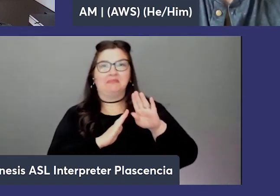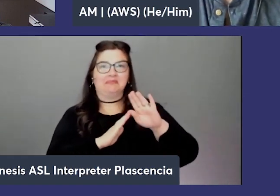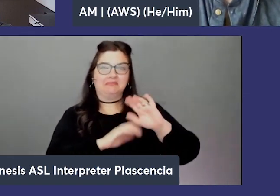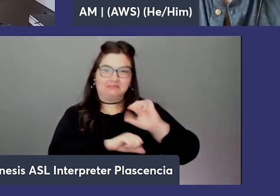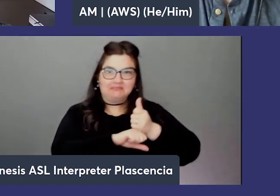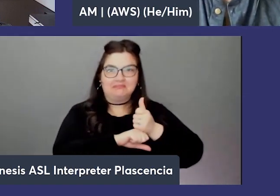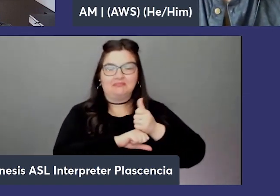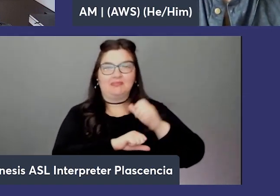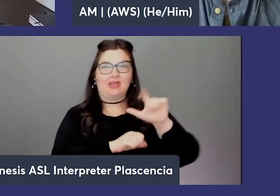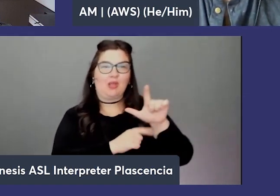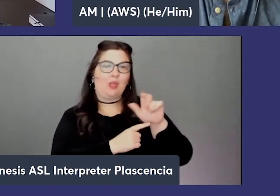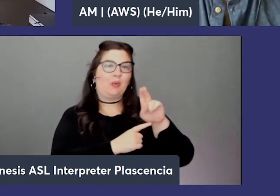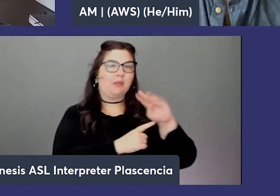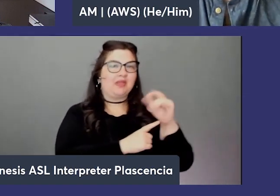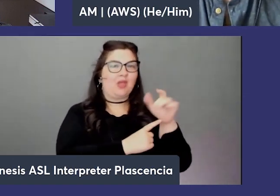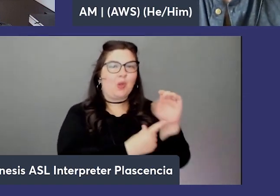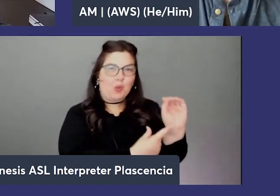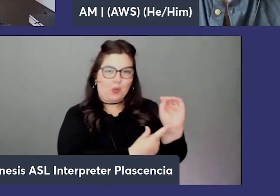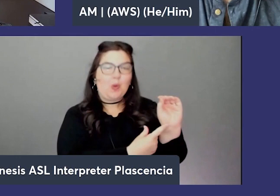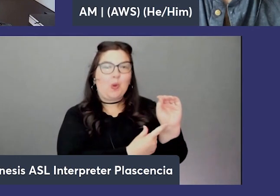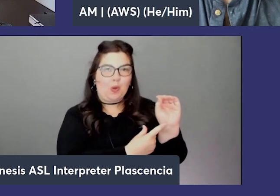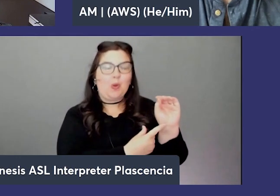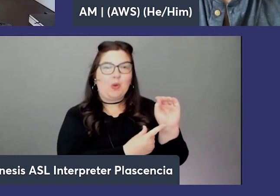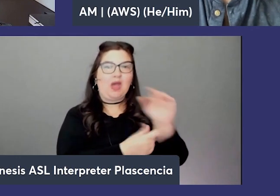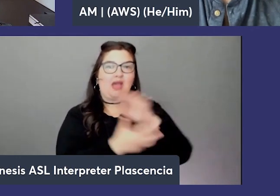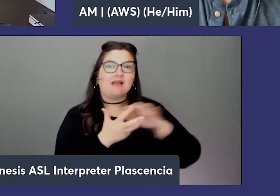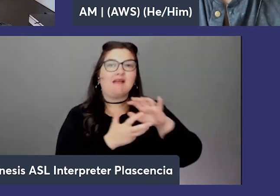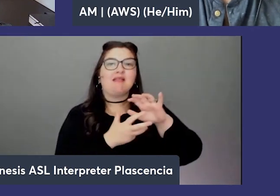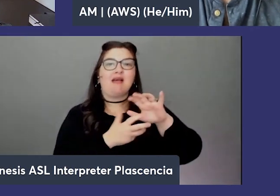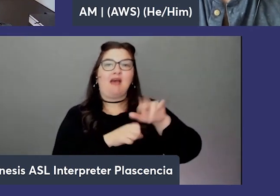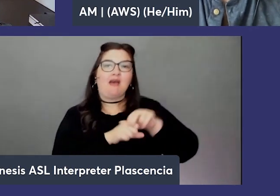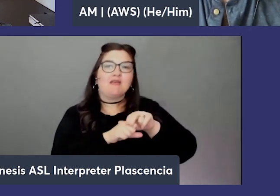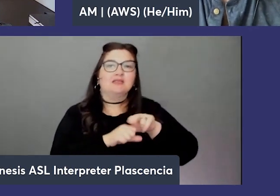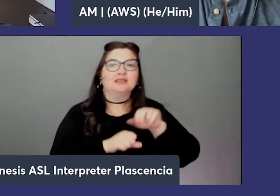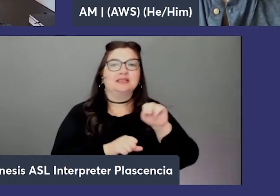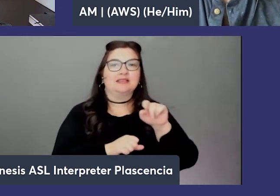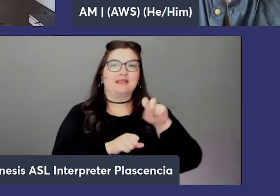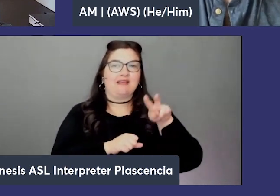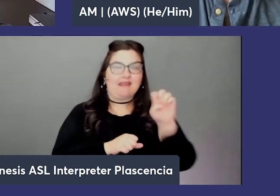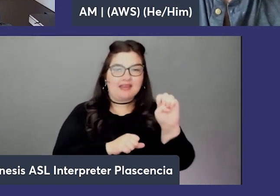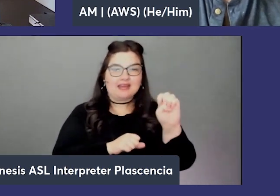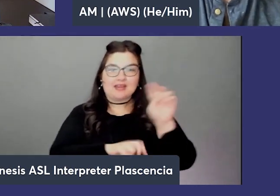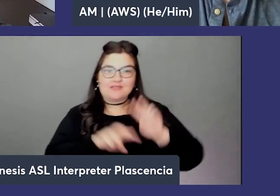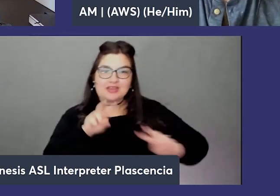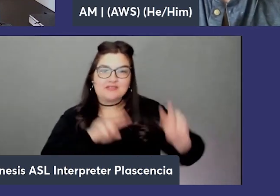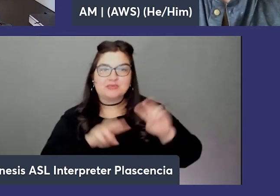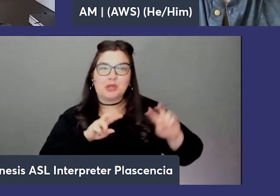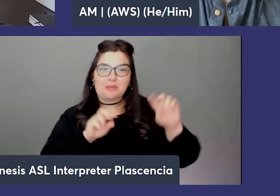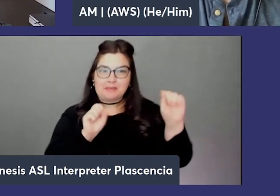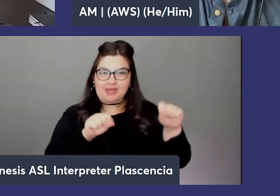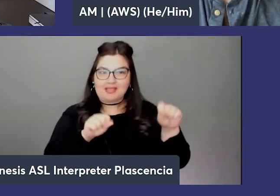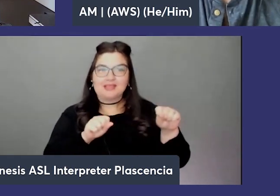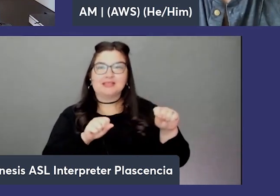Lumigo is a cloud native observability platform, and I'm sure we're gonna dive into that a bit later.